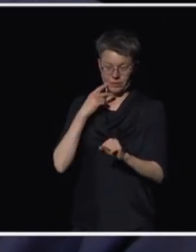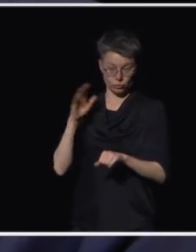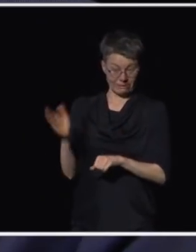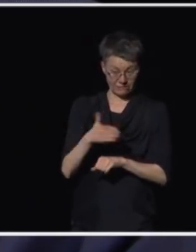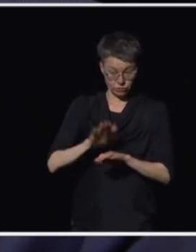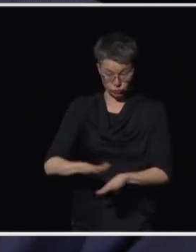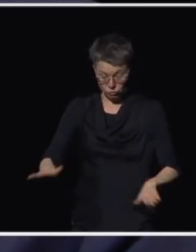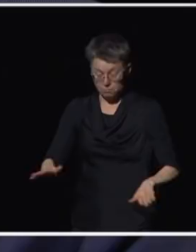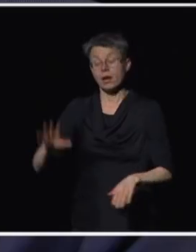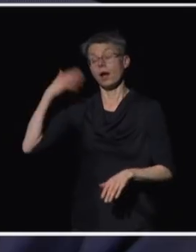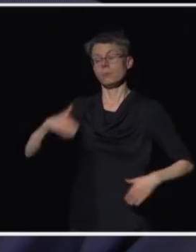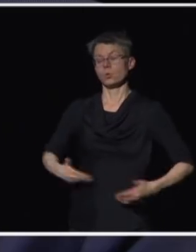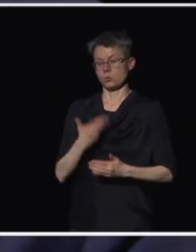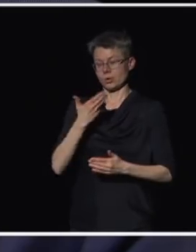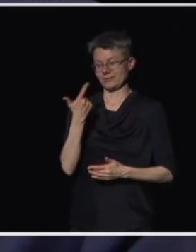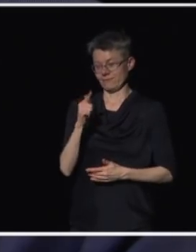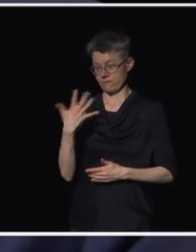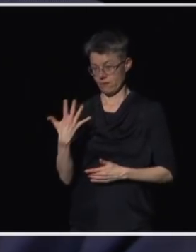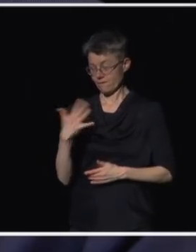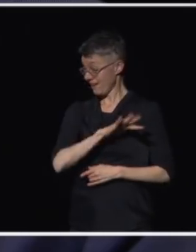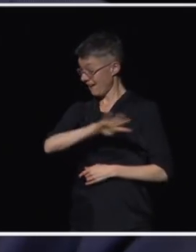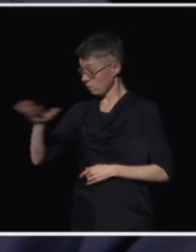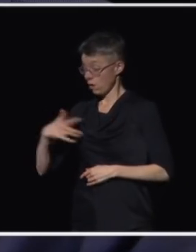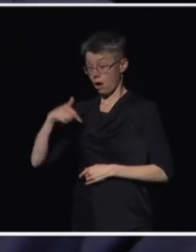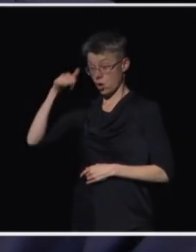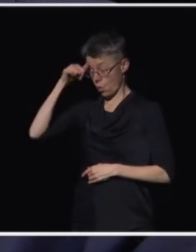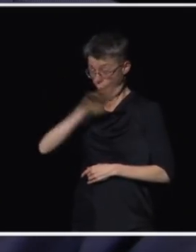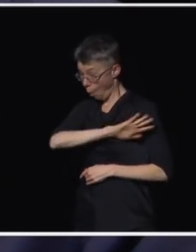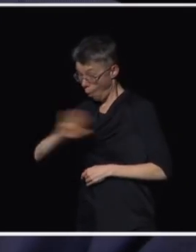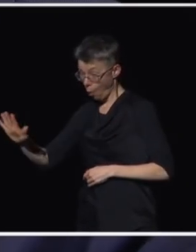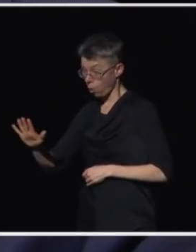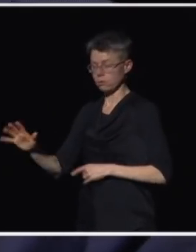Everybody I knew and everybody I grew up around got beat. Everyone. There was no -- you know what I mean?